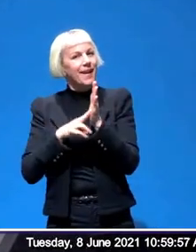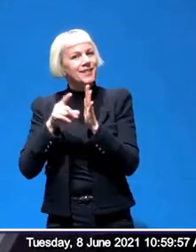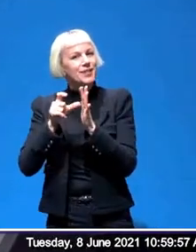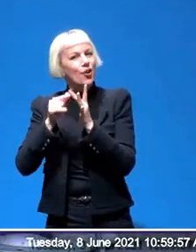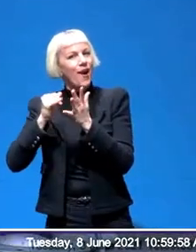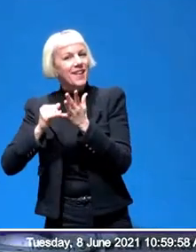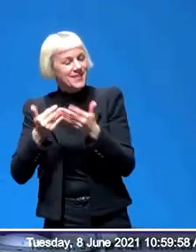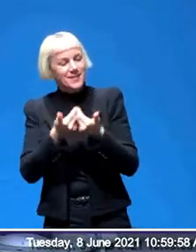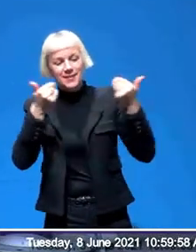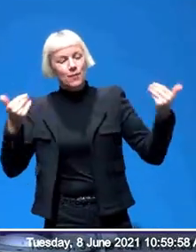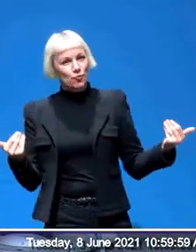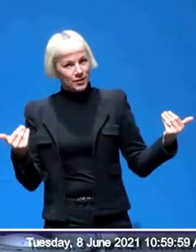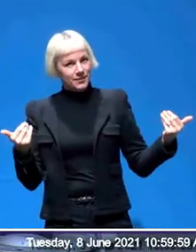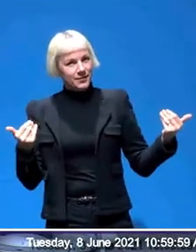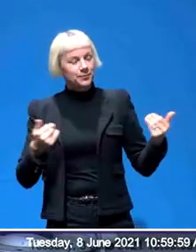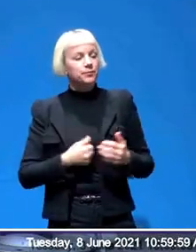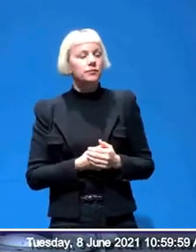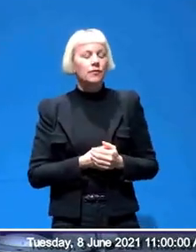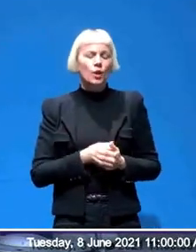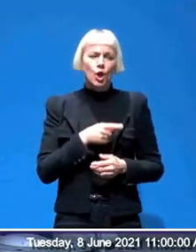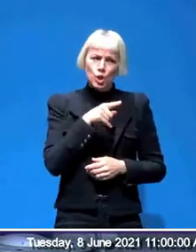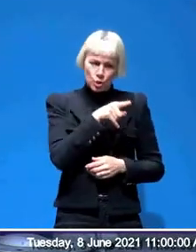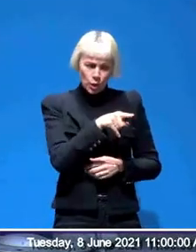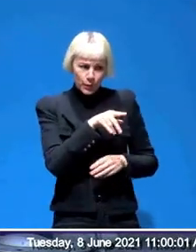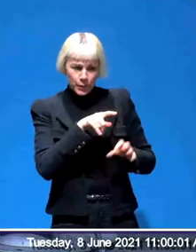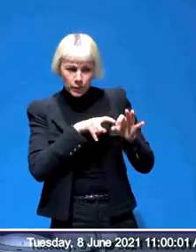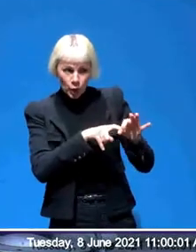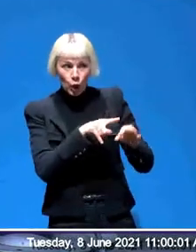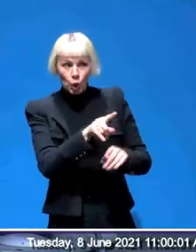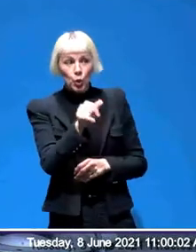So you understood in terms of the State addressing the issue around